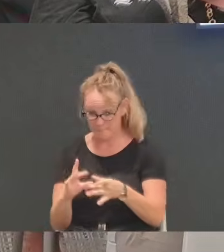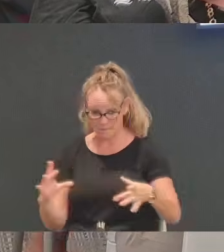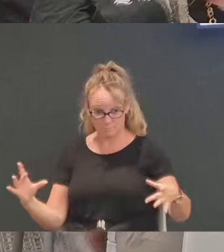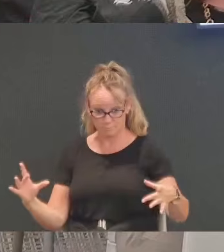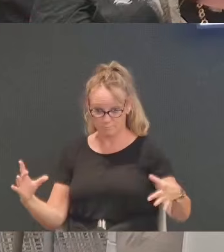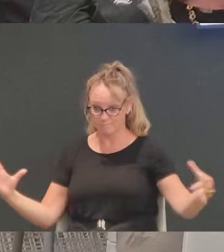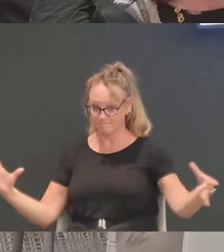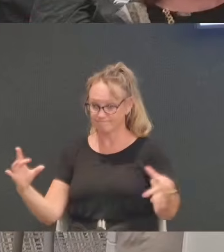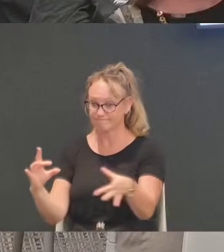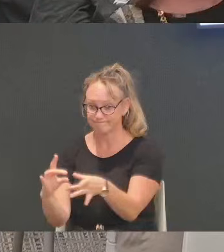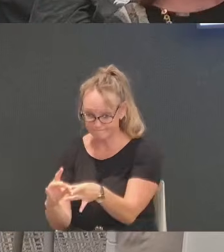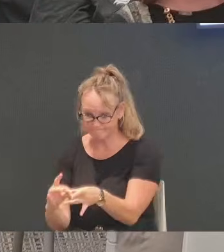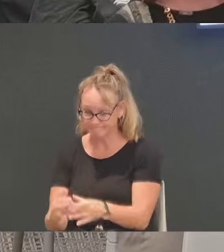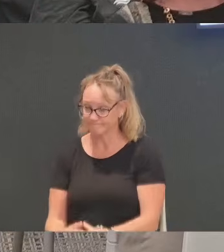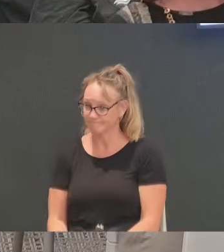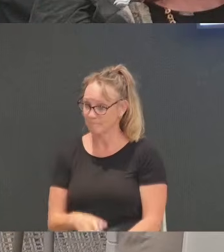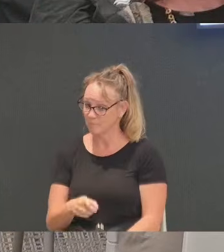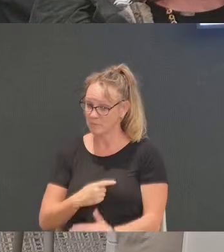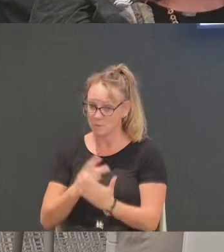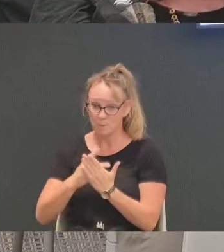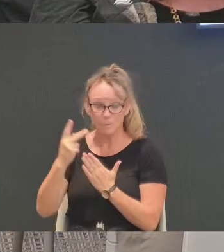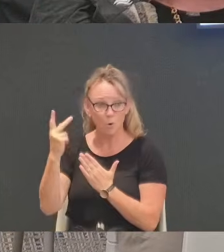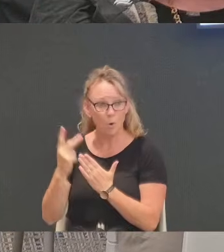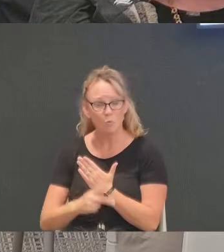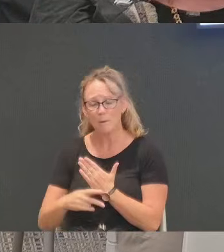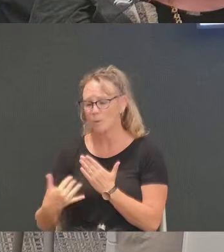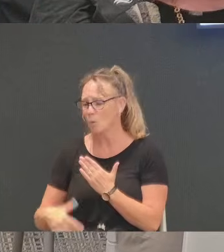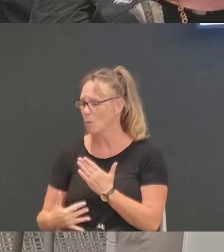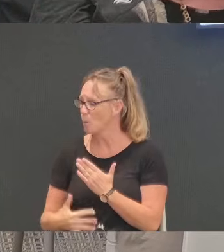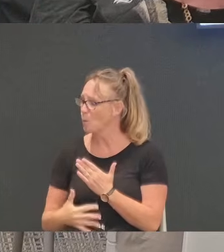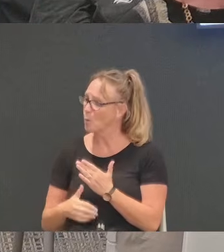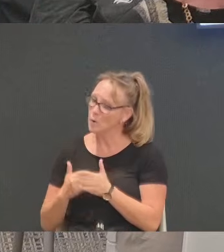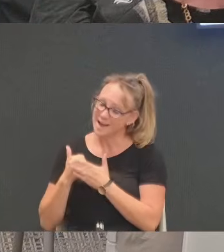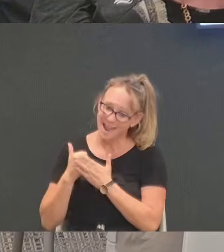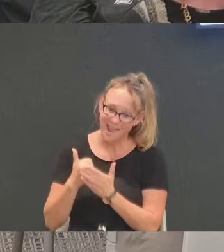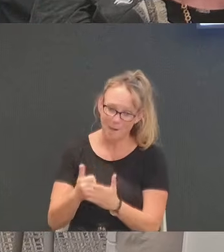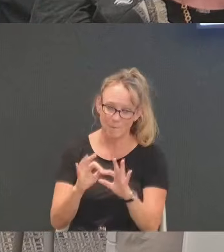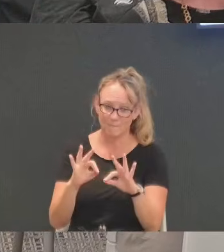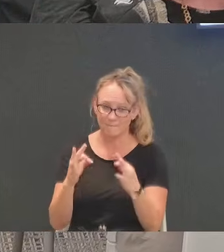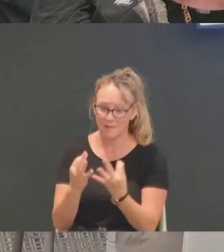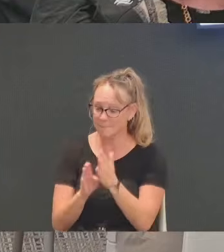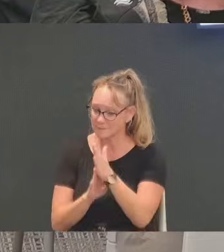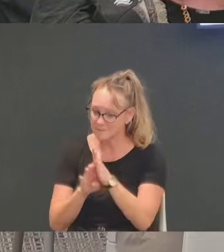These programs are essential for helping families thrive throughout our Hamilton County. Each year,